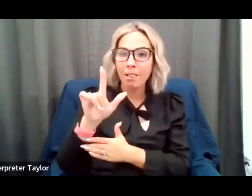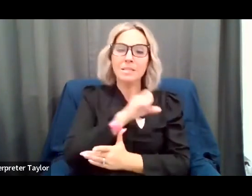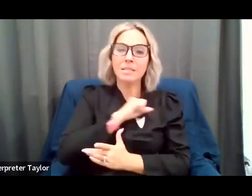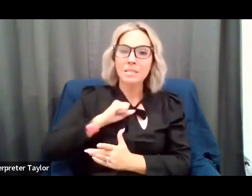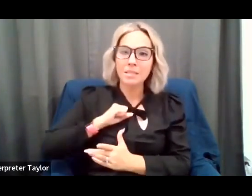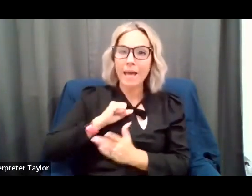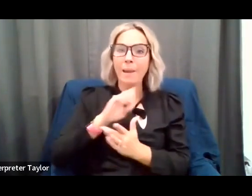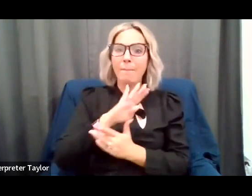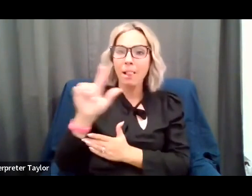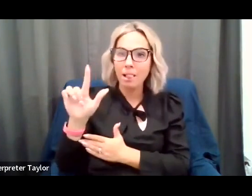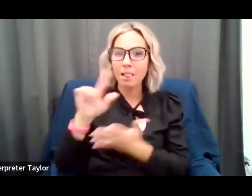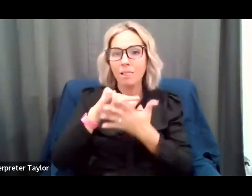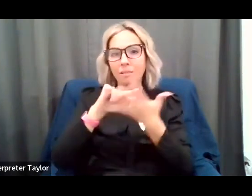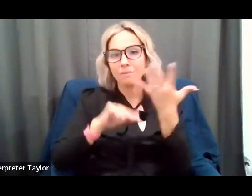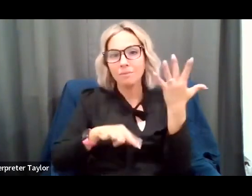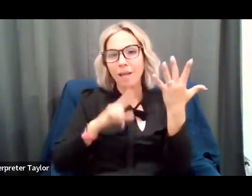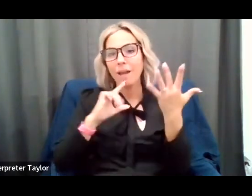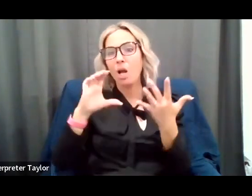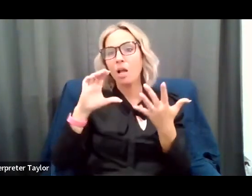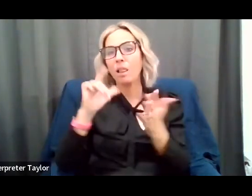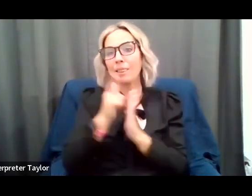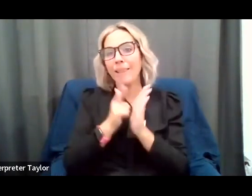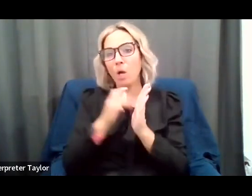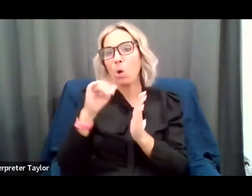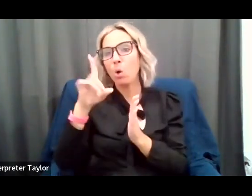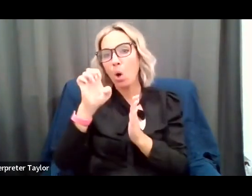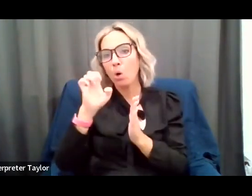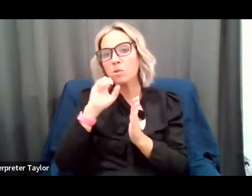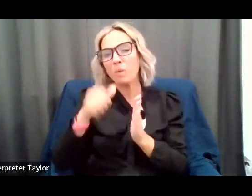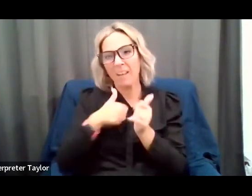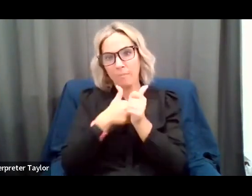all the different legal codes as well that we're required to abide by.